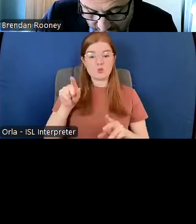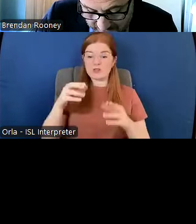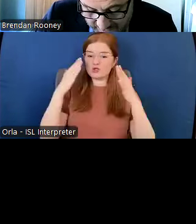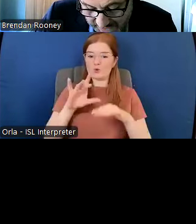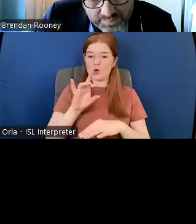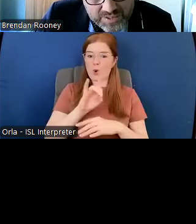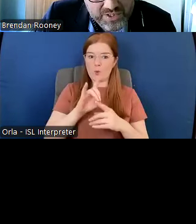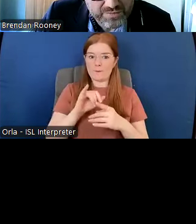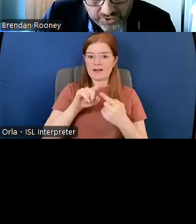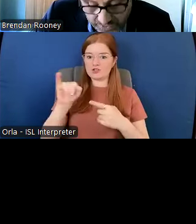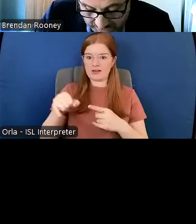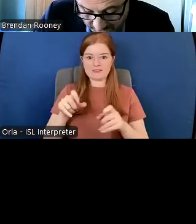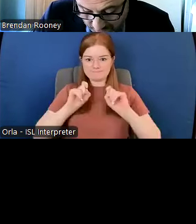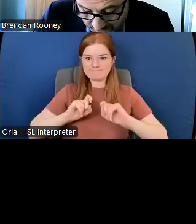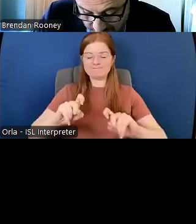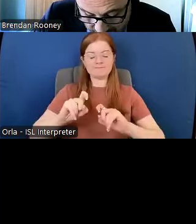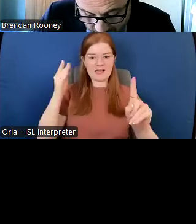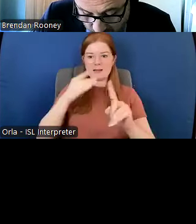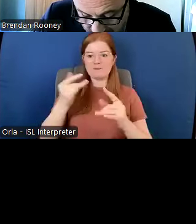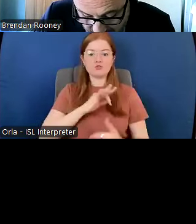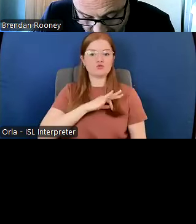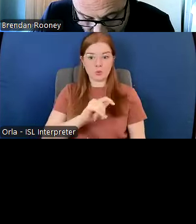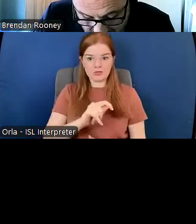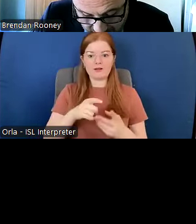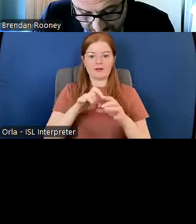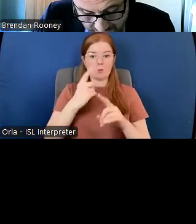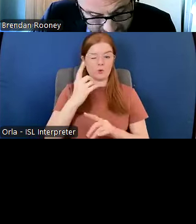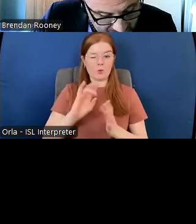Jellett sustained pursuit of truth in their work and quality that they had identified